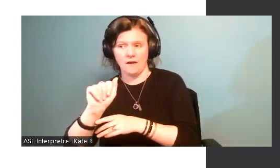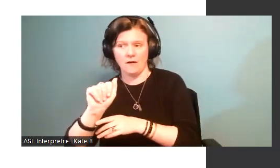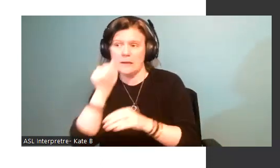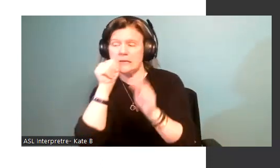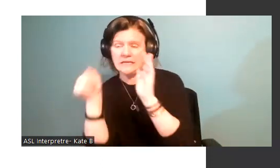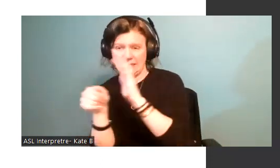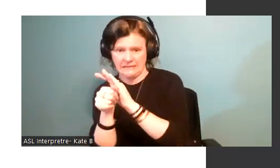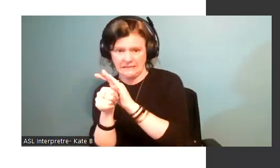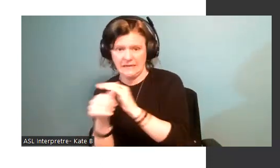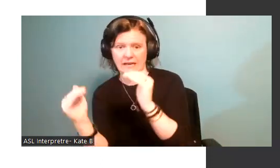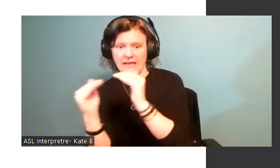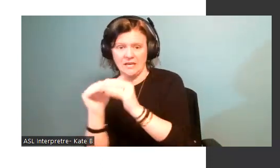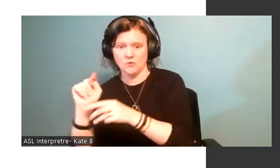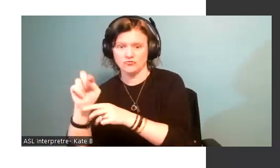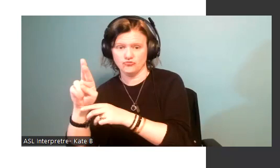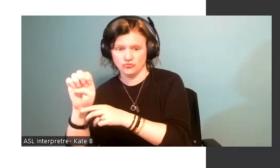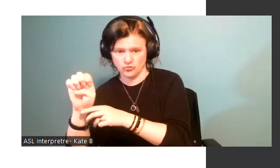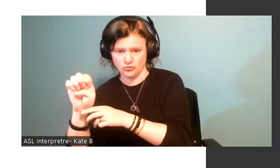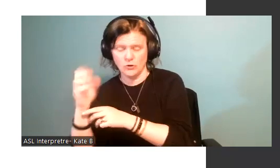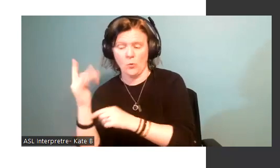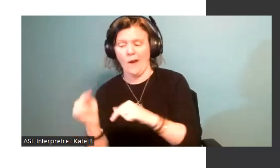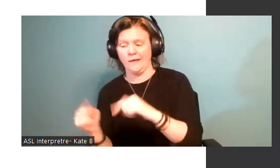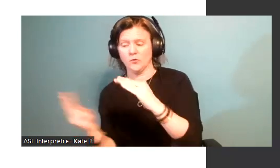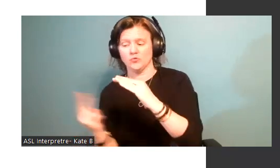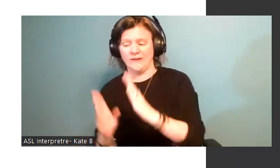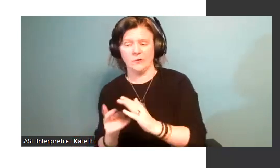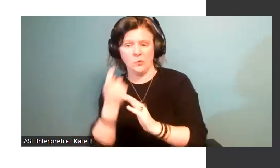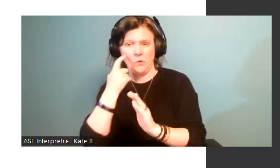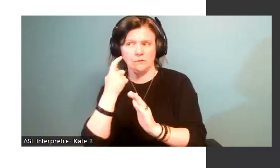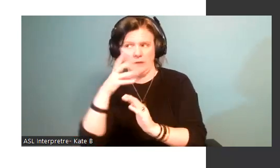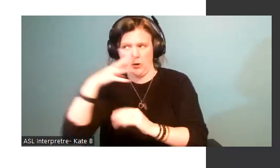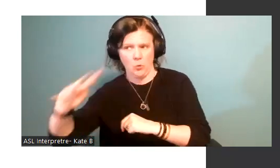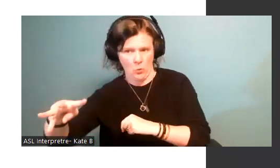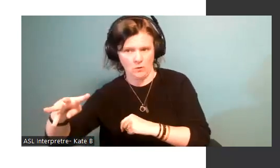have ARIA hidden equals false and tab equals zero, and